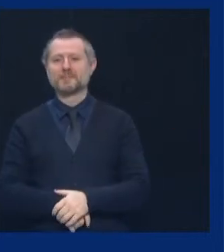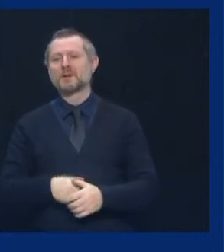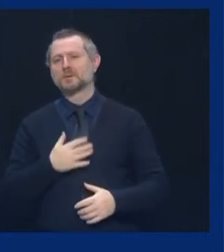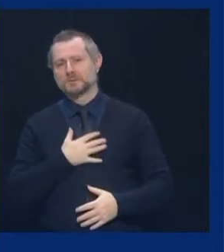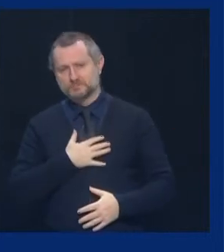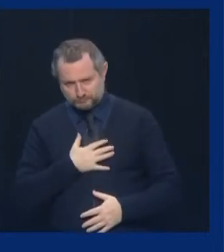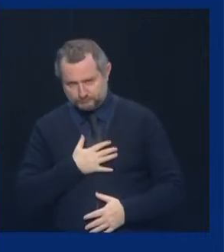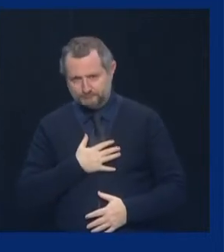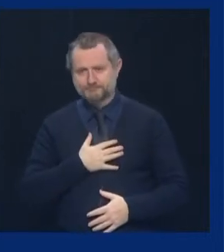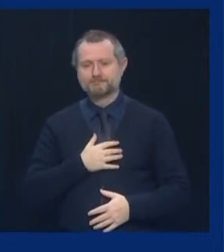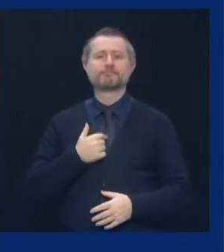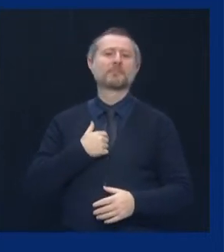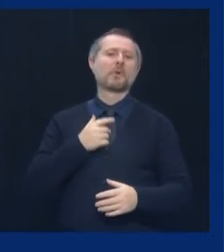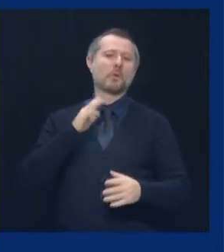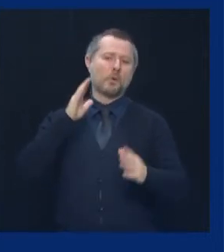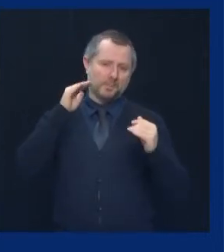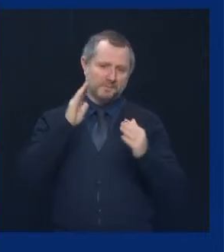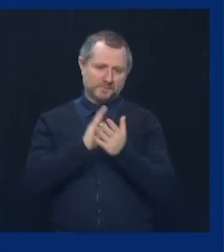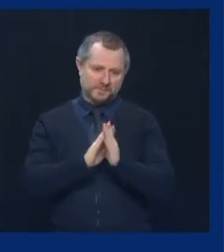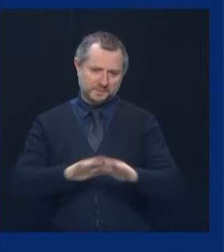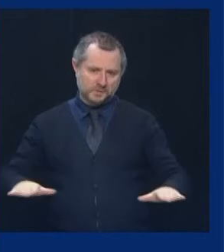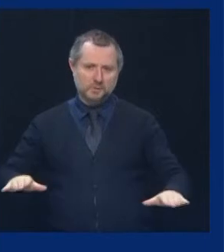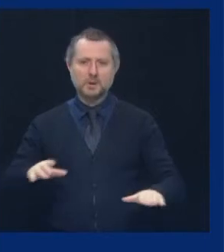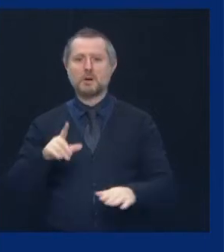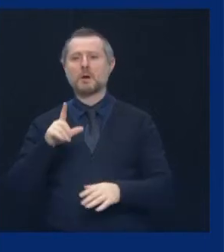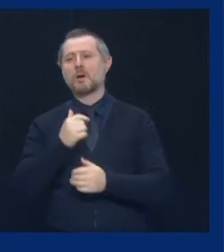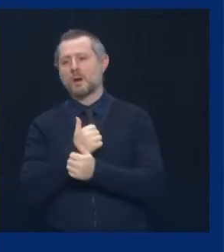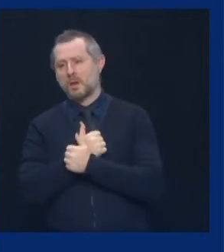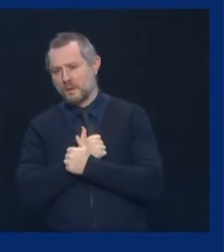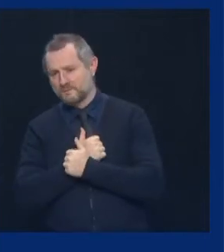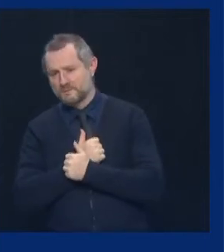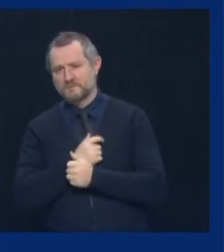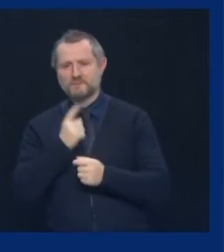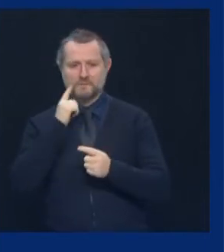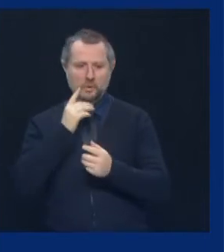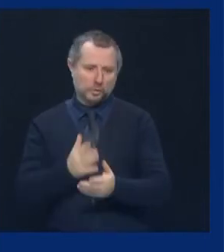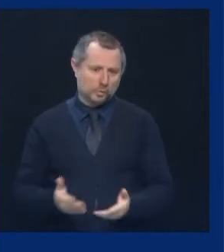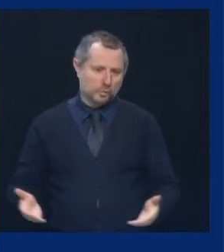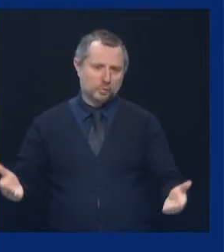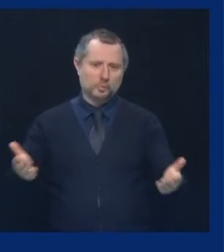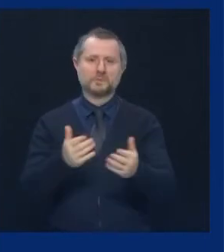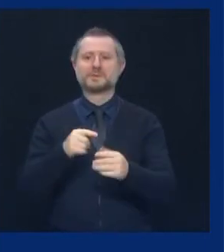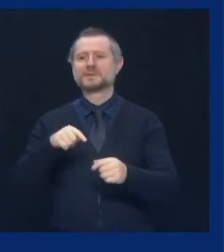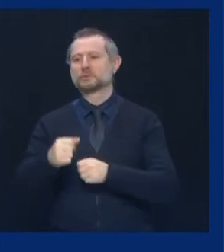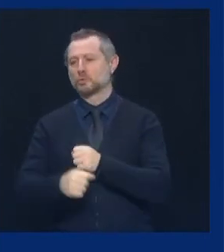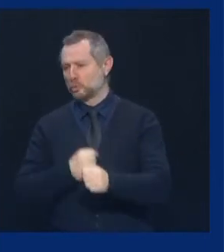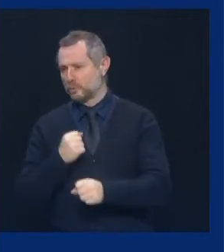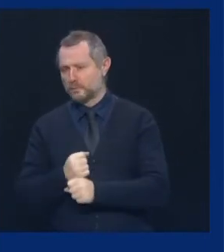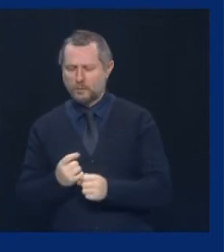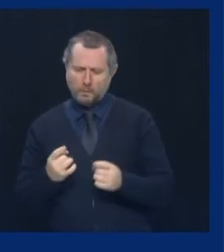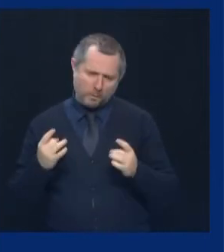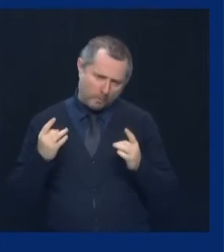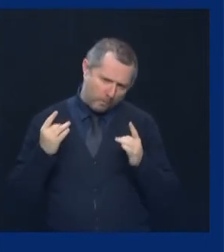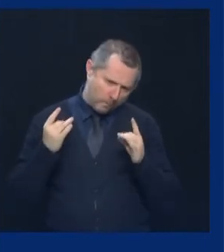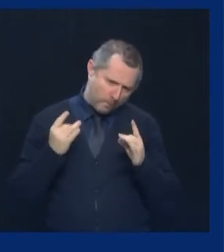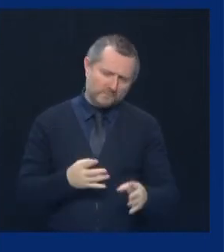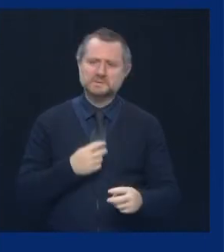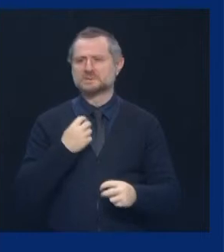SINCERE HAPPY HOLIDAYS TO YOU, SINCERE WISHES OF PEACE AND